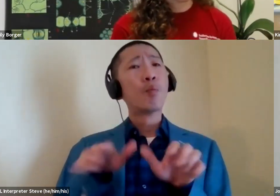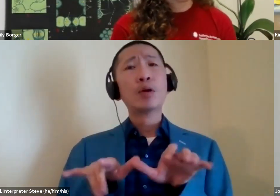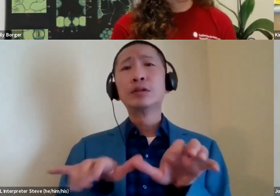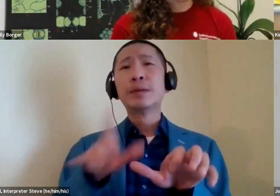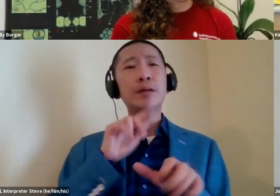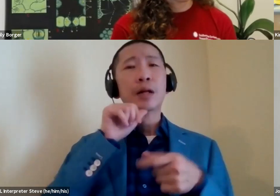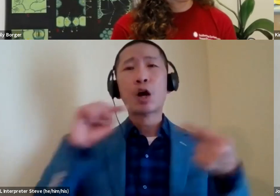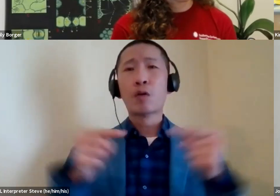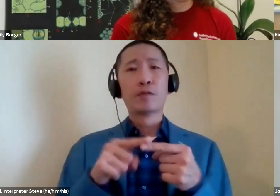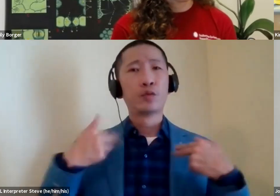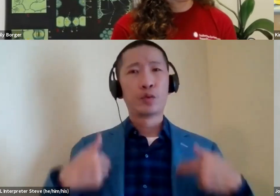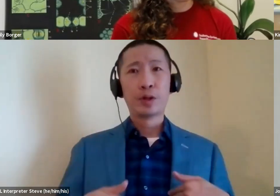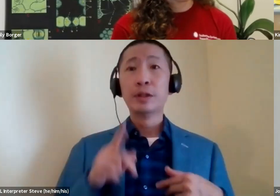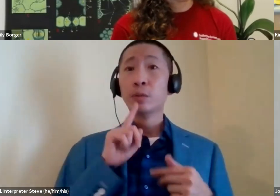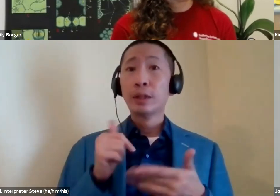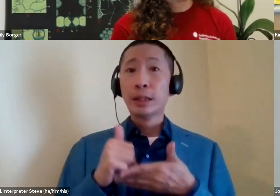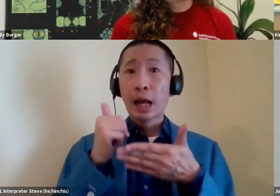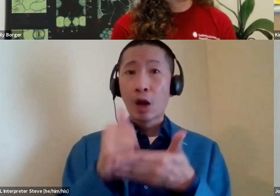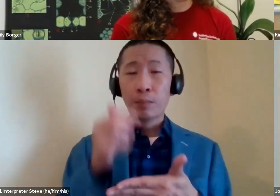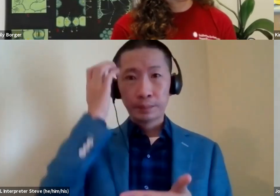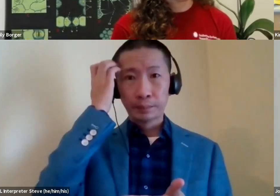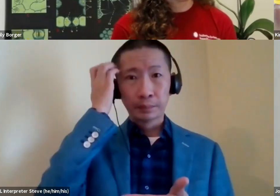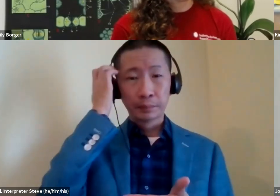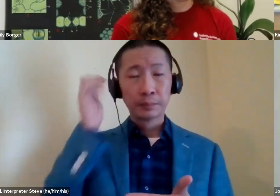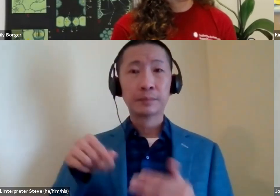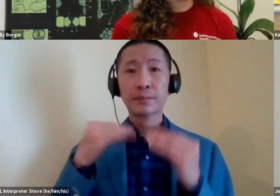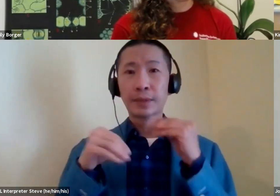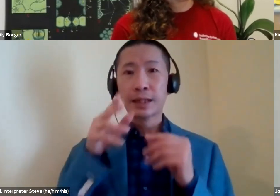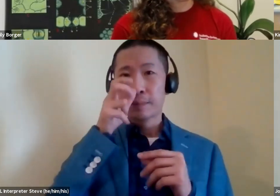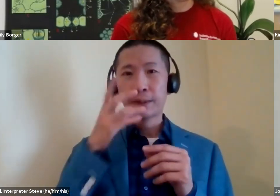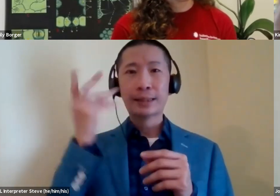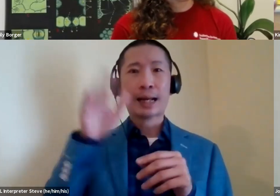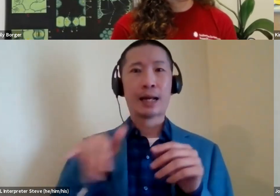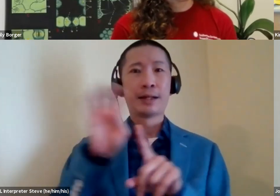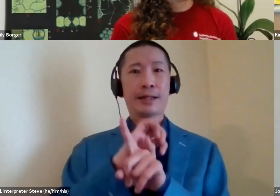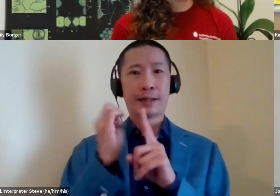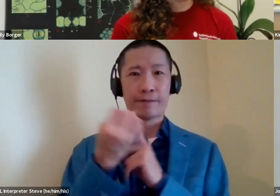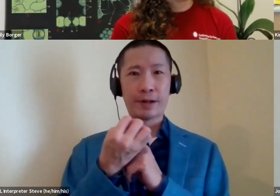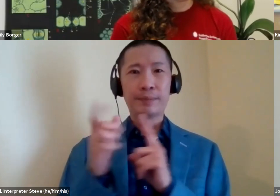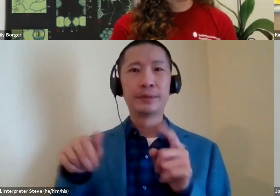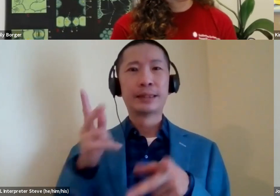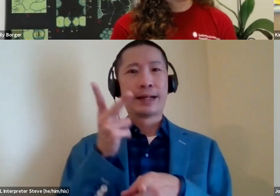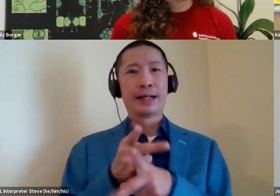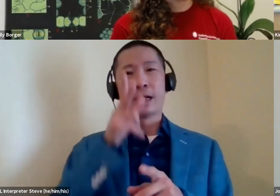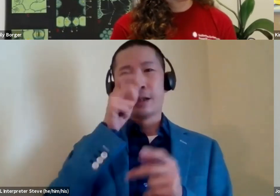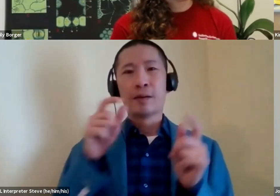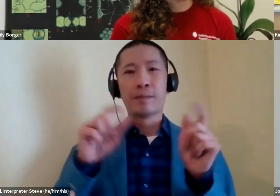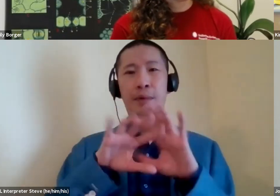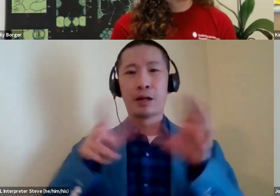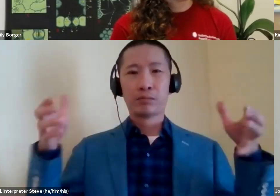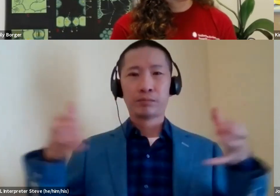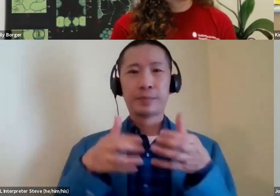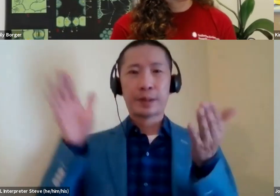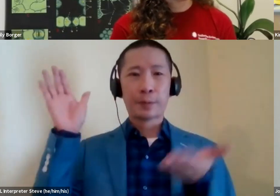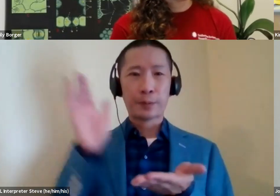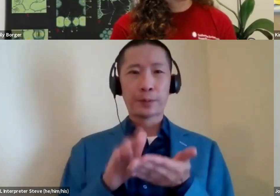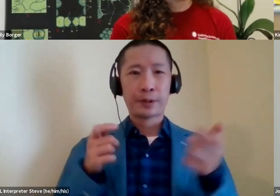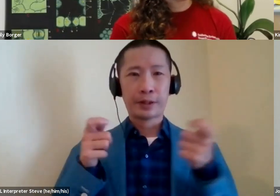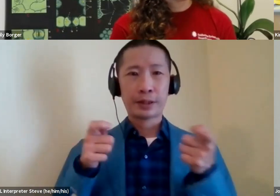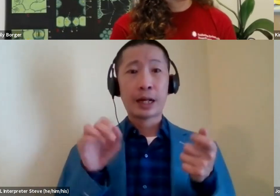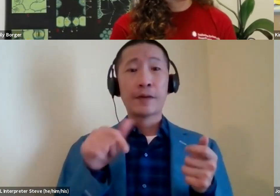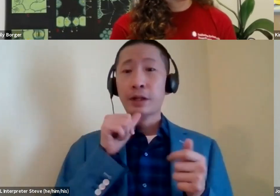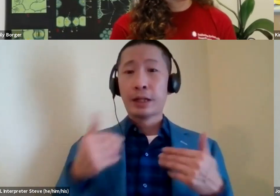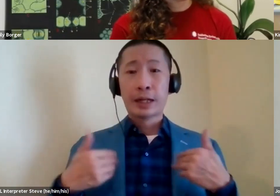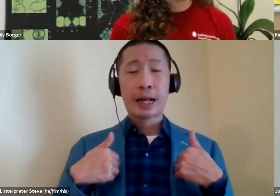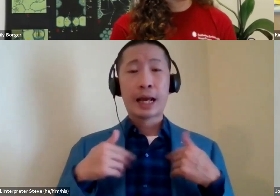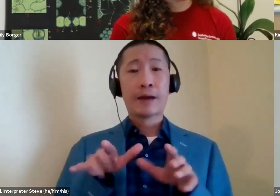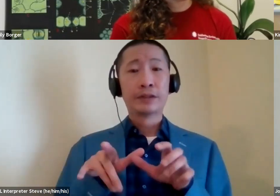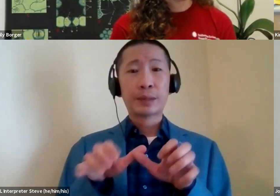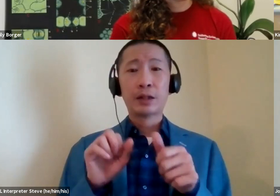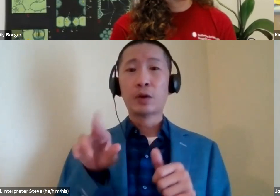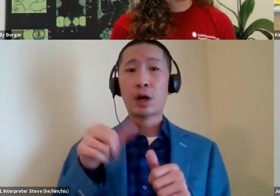Kim Komatsu (she/her): And they're actually really beneficial because they're eating the bugs that are out in their environment so they're keeping the bug populations under control, if you didn't have spiders or other predators of insects.